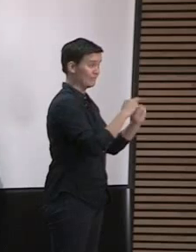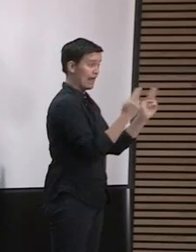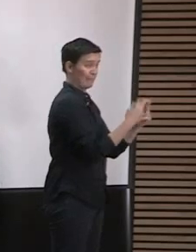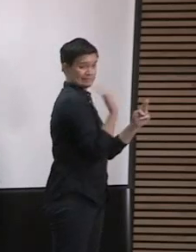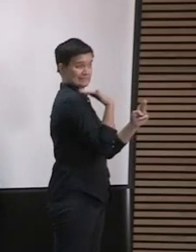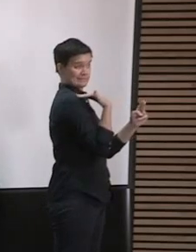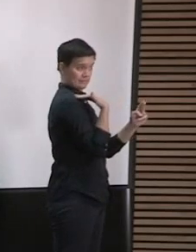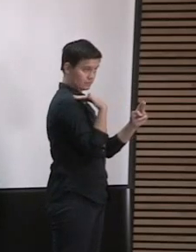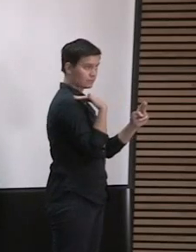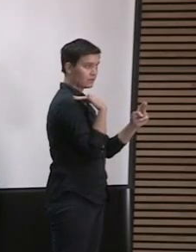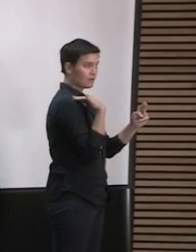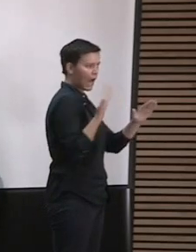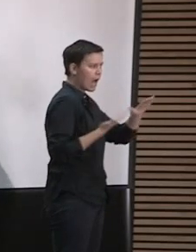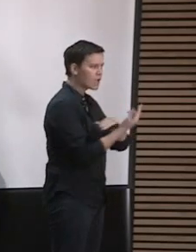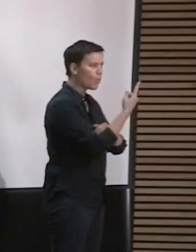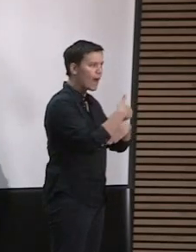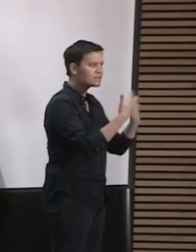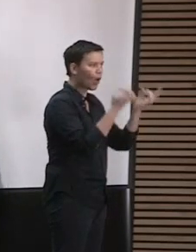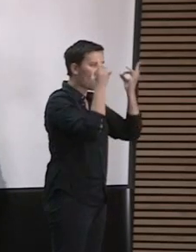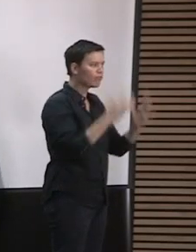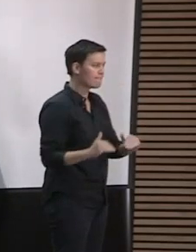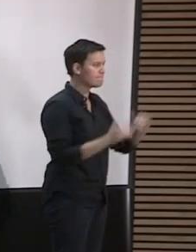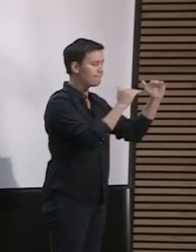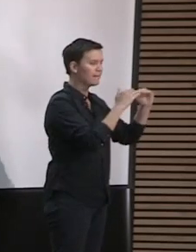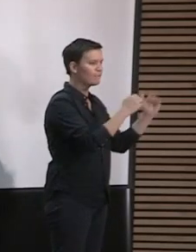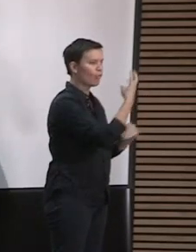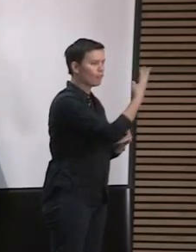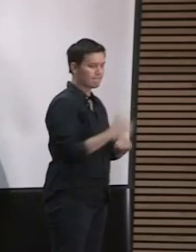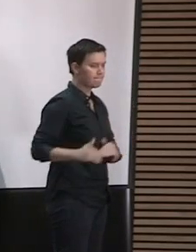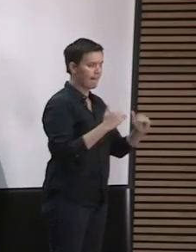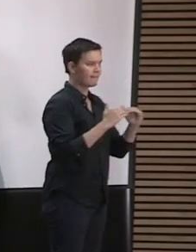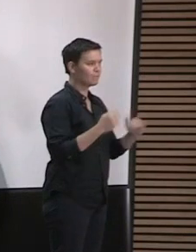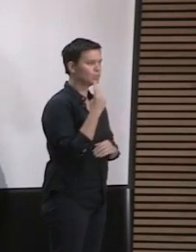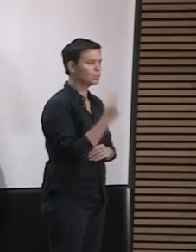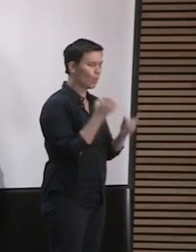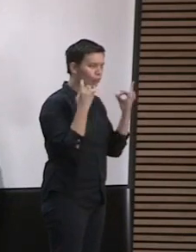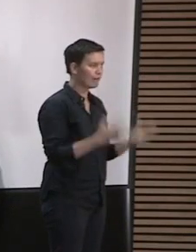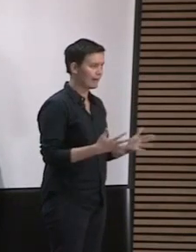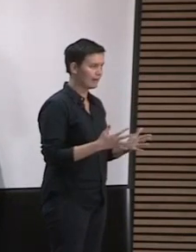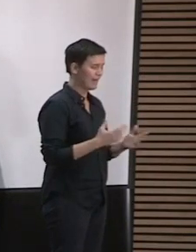restrictions in place in Auckland within 24 hours with a handful of cases compared to